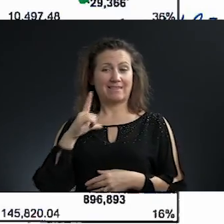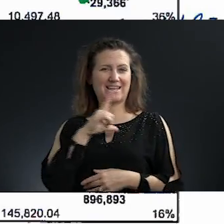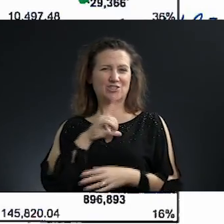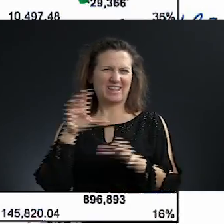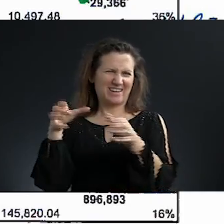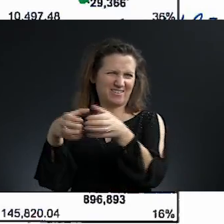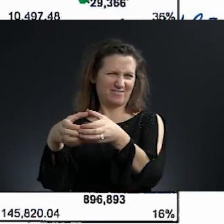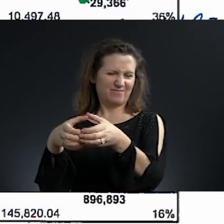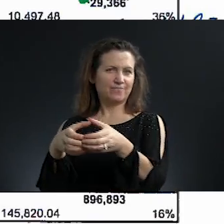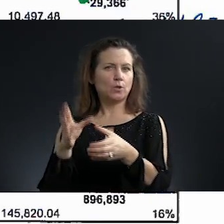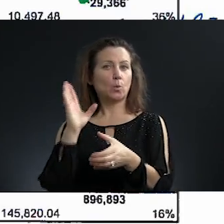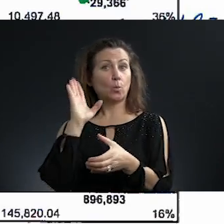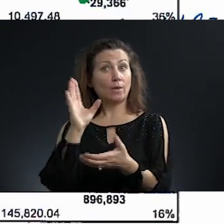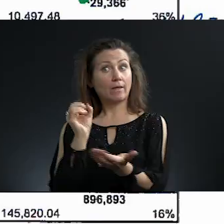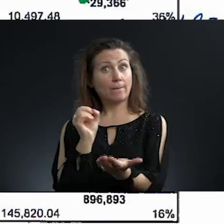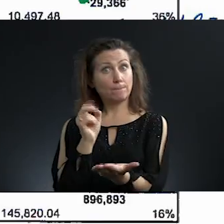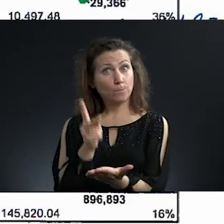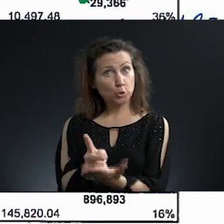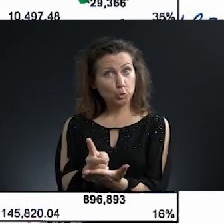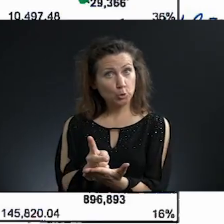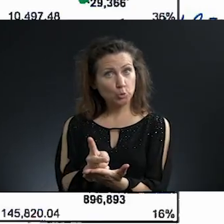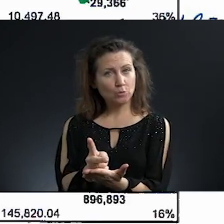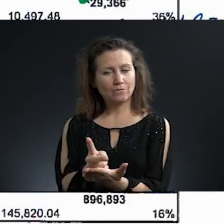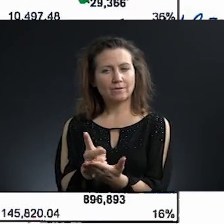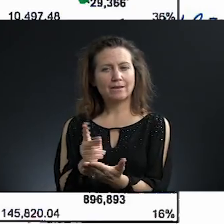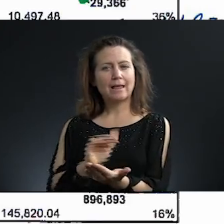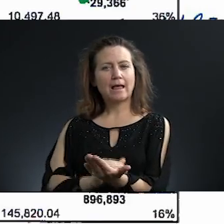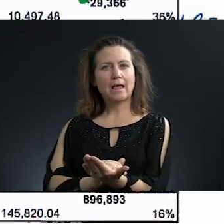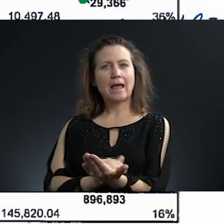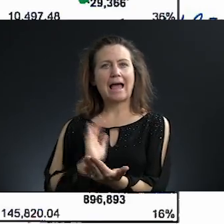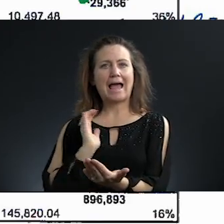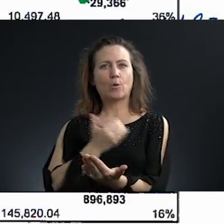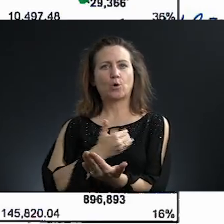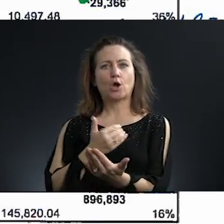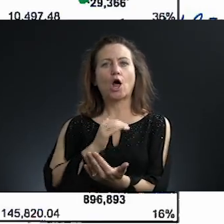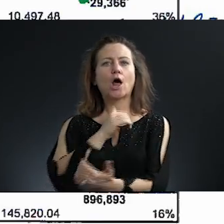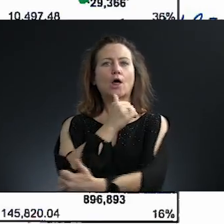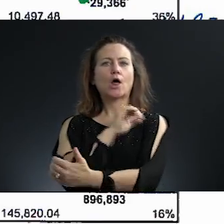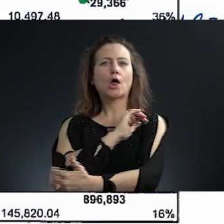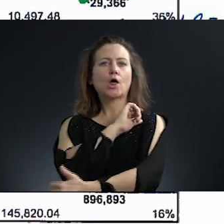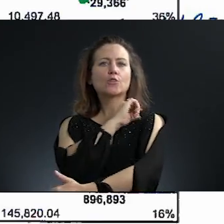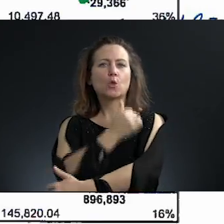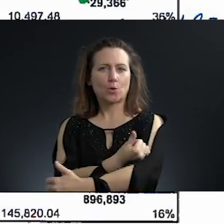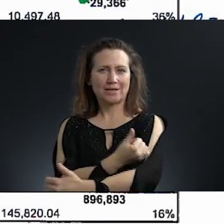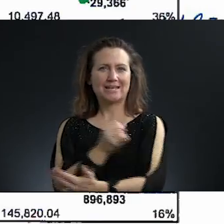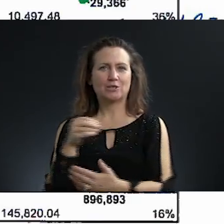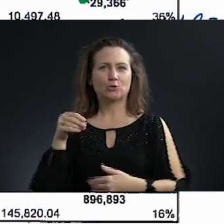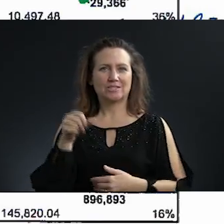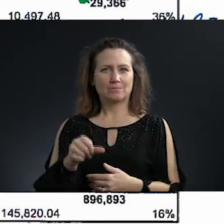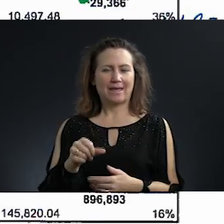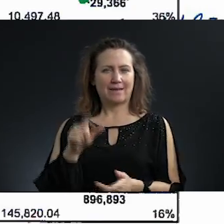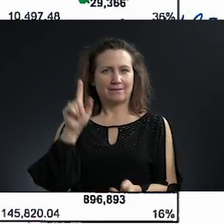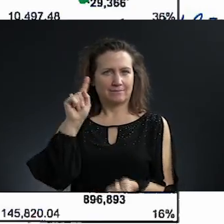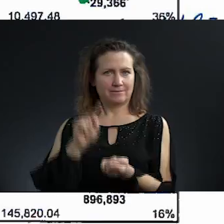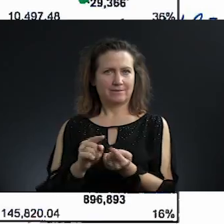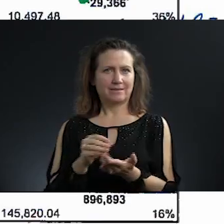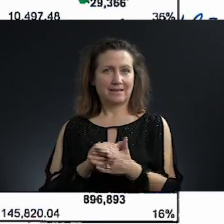Will approve the amount of authority that we have to spend down our dollars I already told you on page one that we had enough money